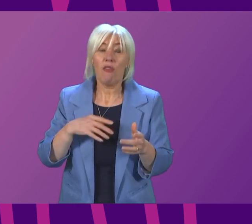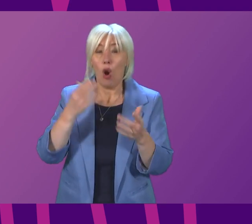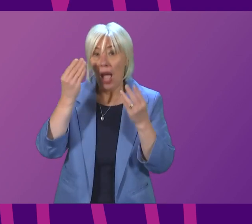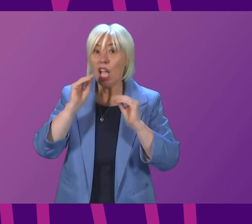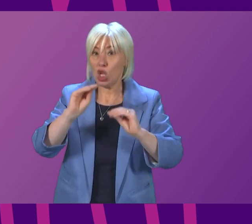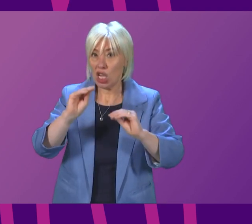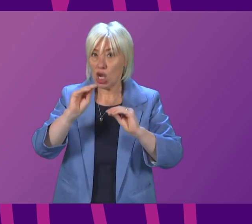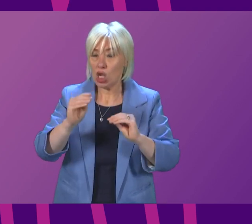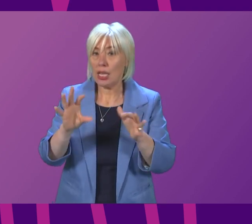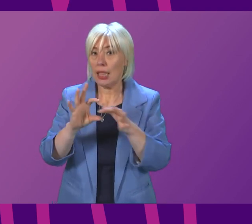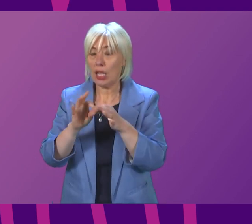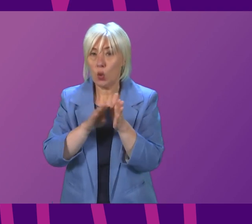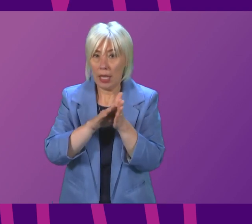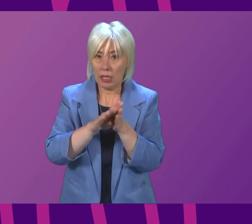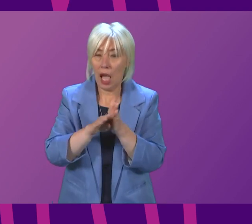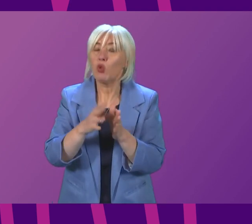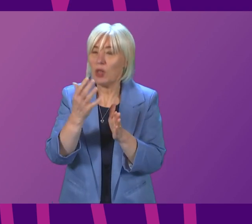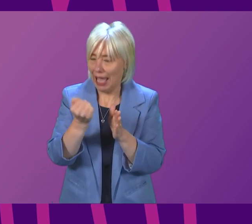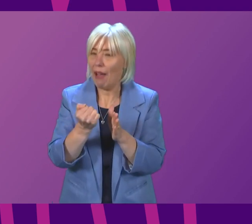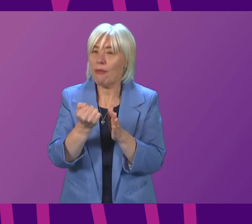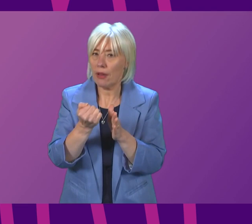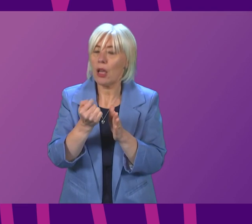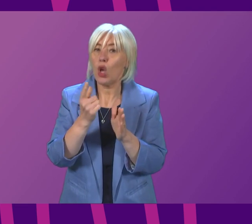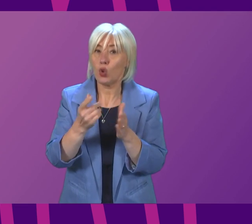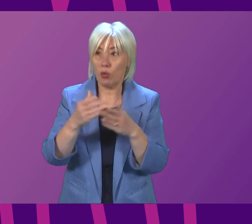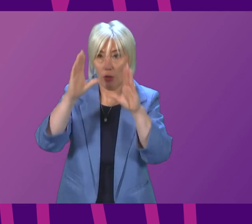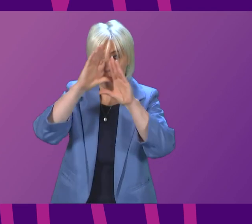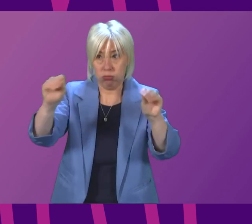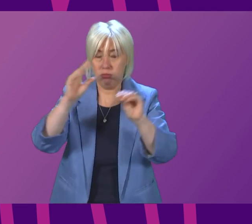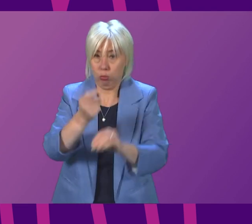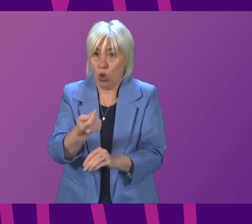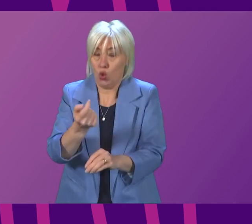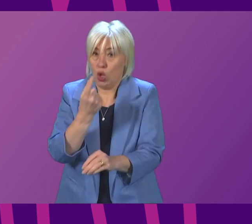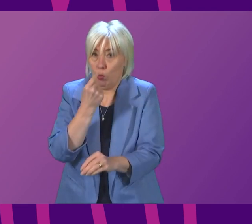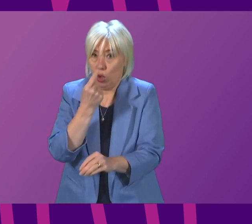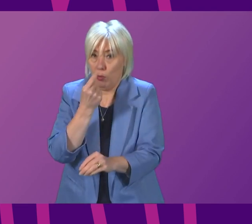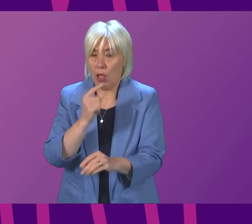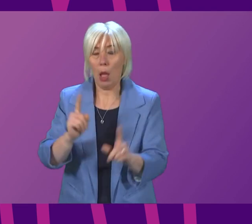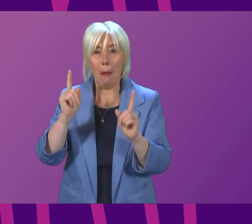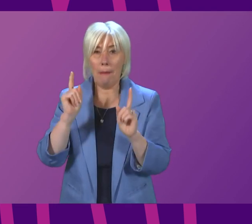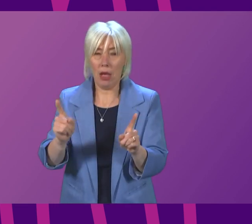far as exams are concerned—we would notify that as soon as possible.